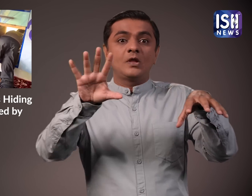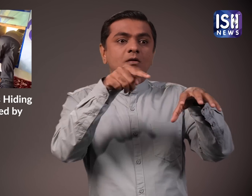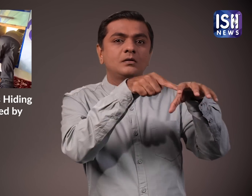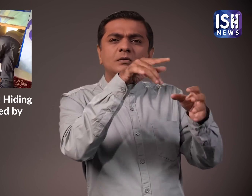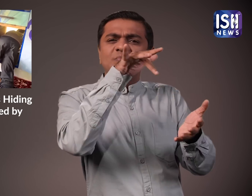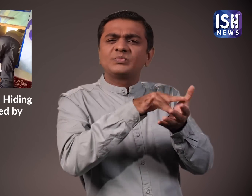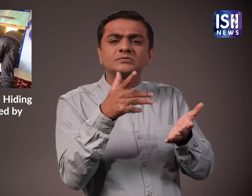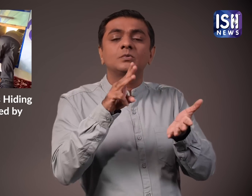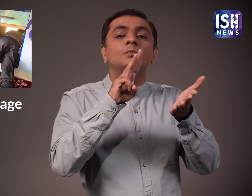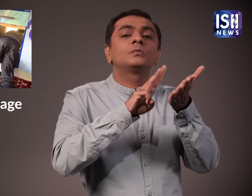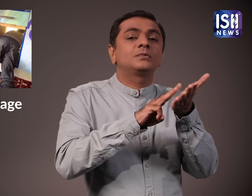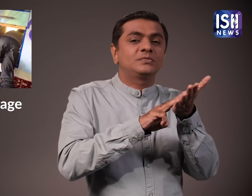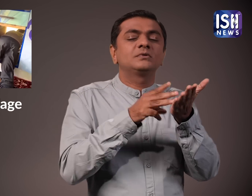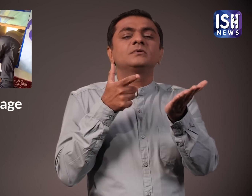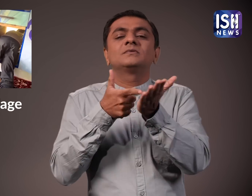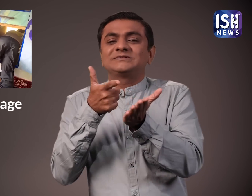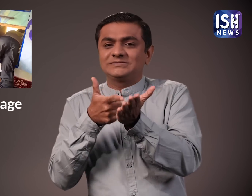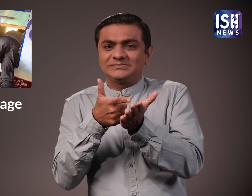1. Modergam village